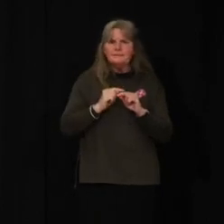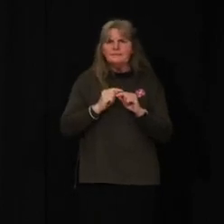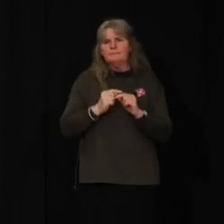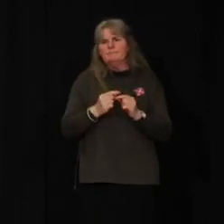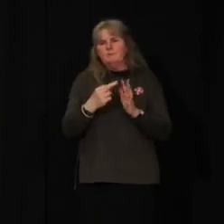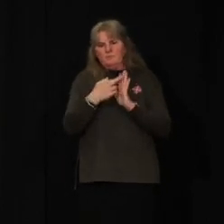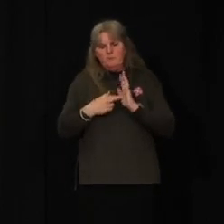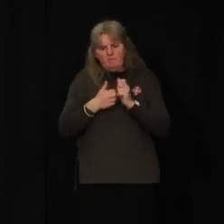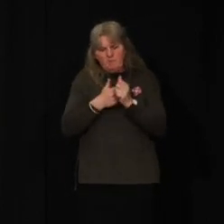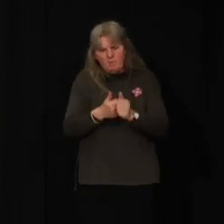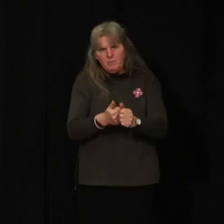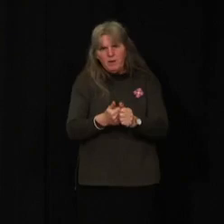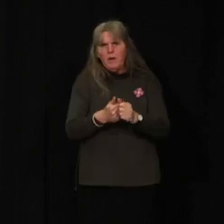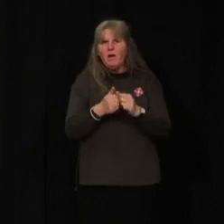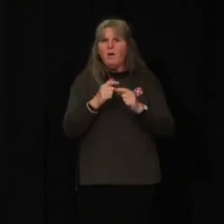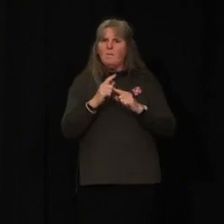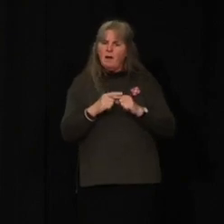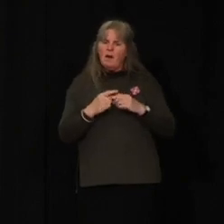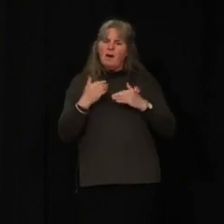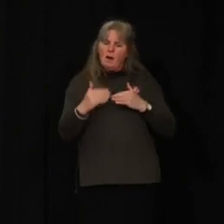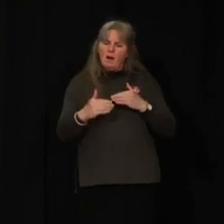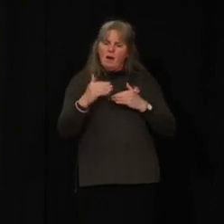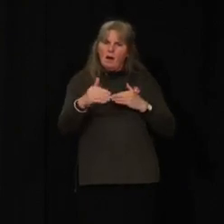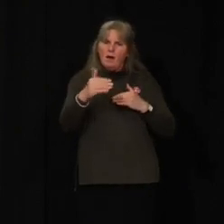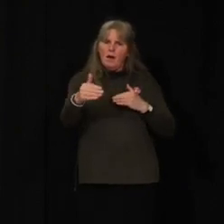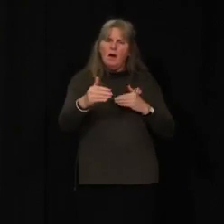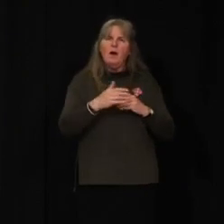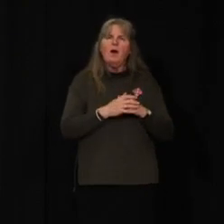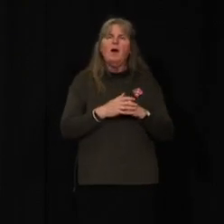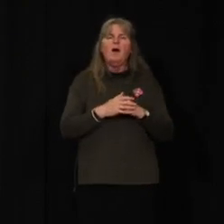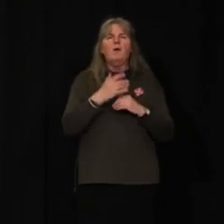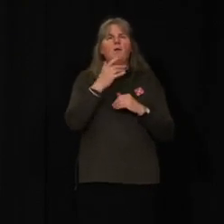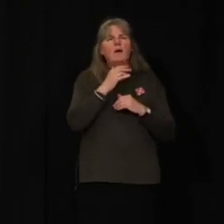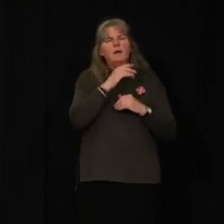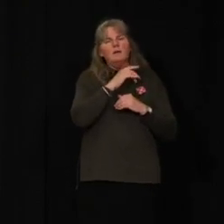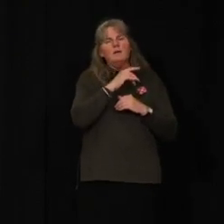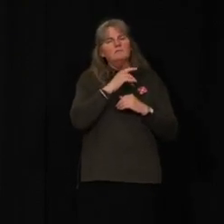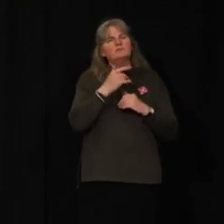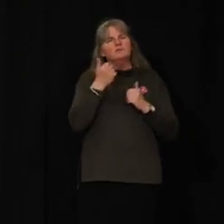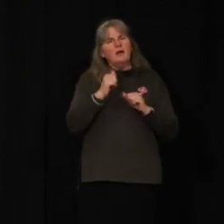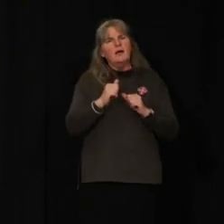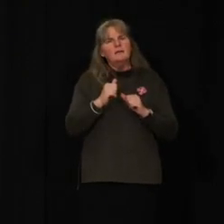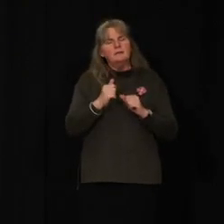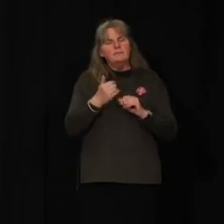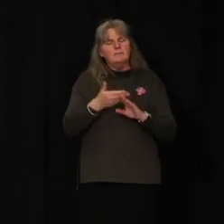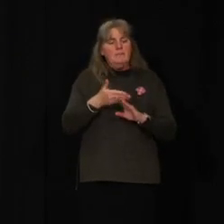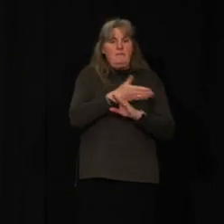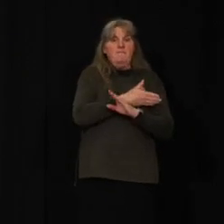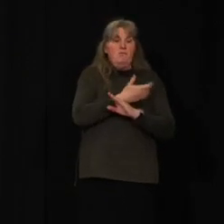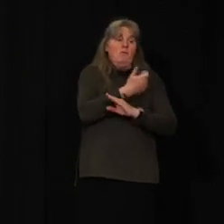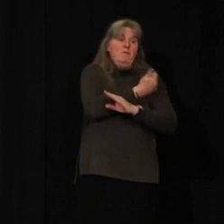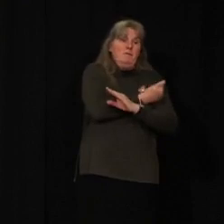informs the other and as we move towards that new normal, that new prevaccine normal, you will